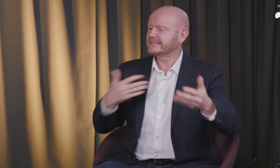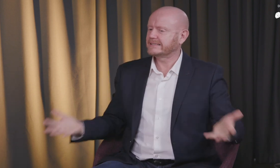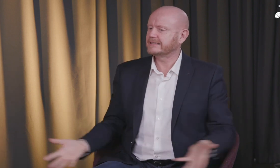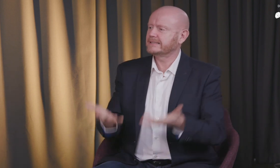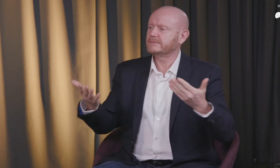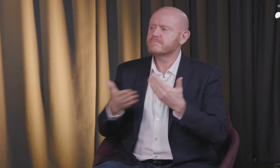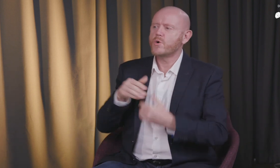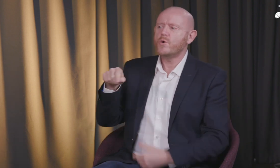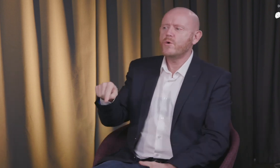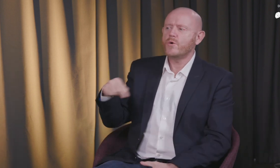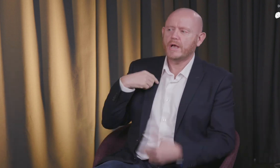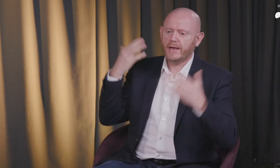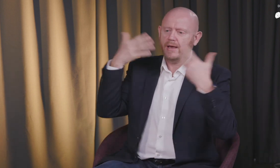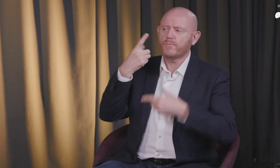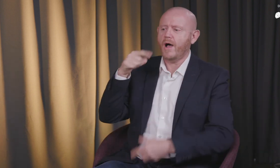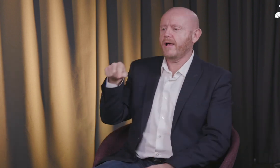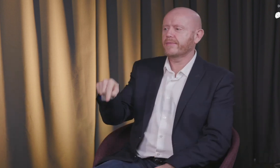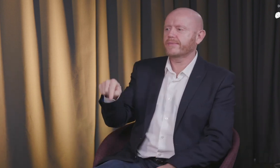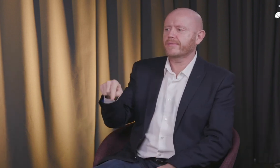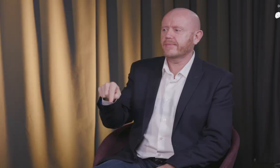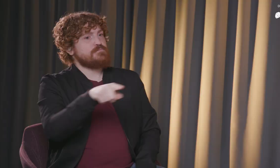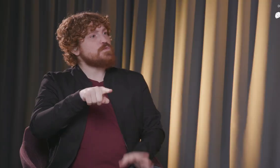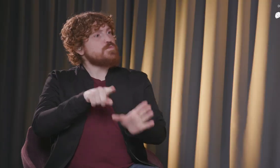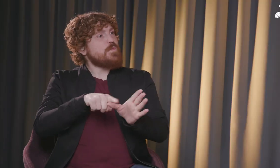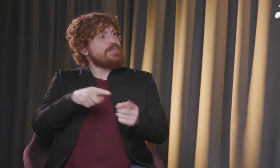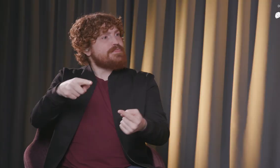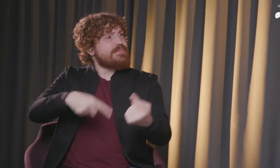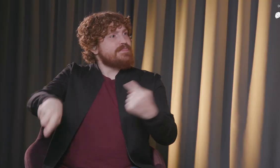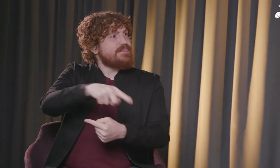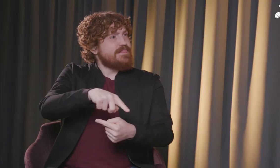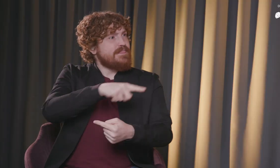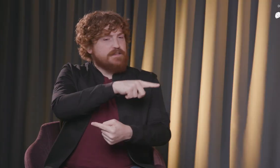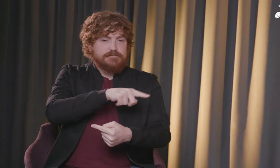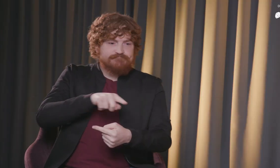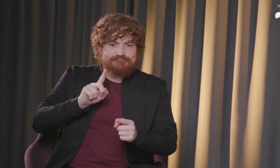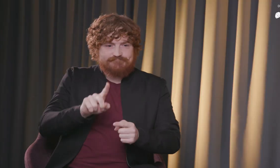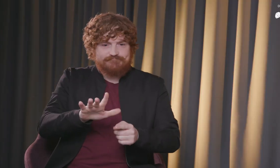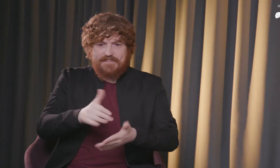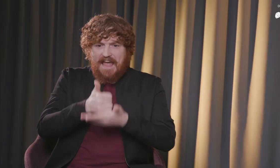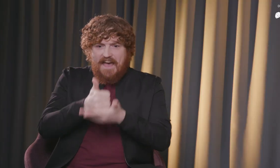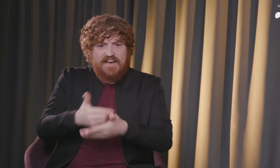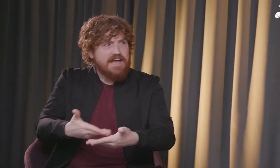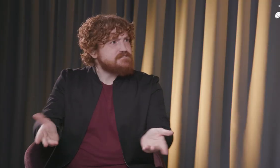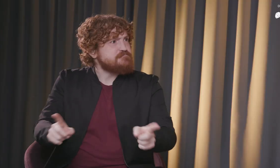More encouragement is needed there, it’s my only concern. What advice do you have for the younger generation?